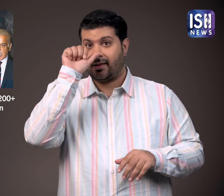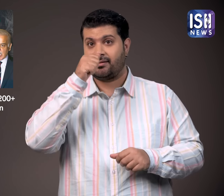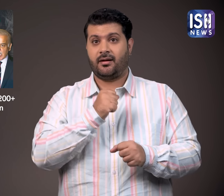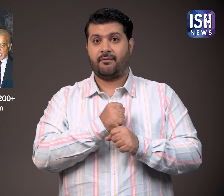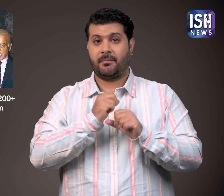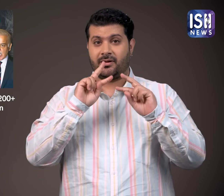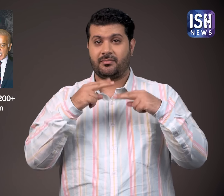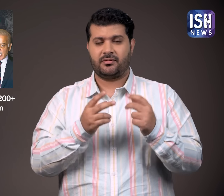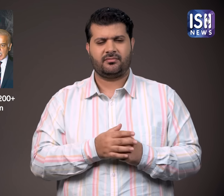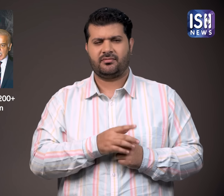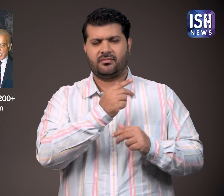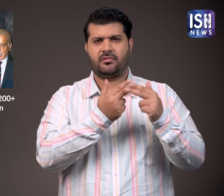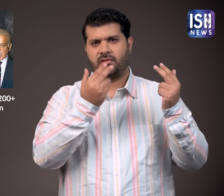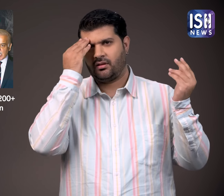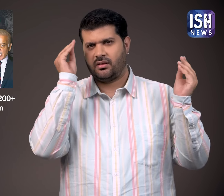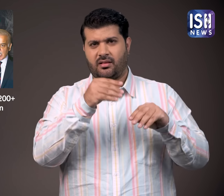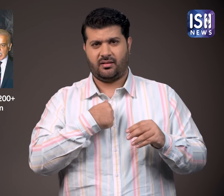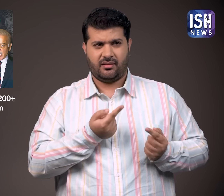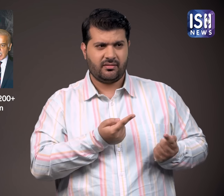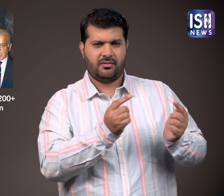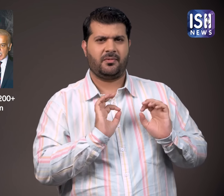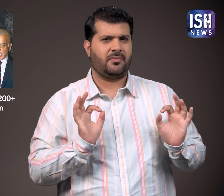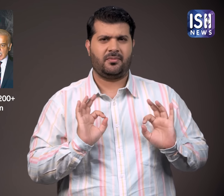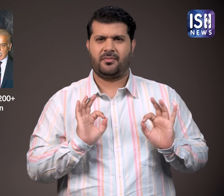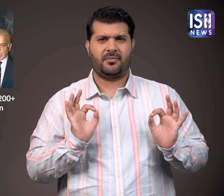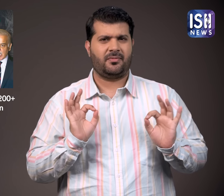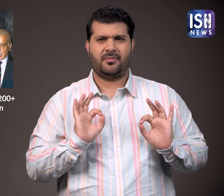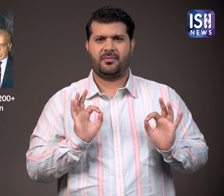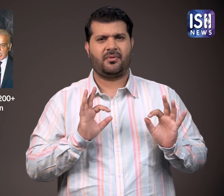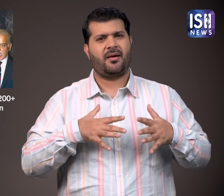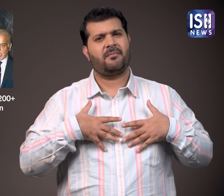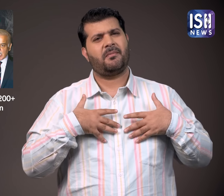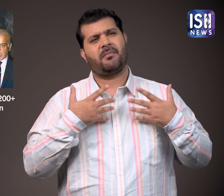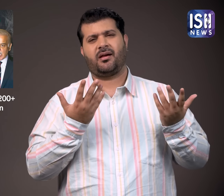The Indian government has officially rejected these allegations, calling them “baseless”.